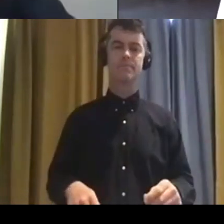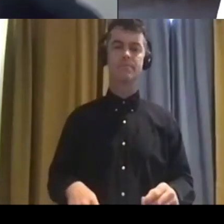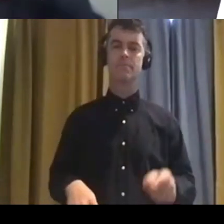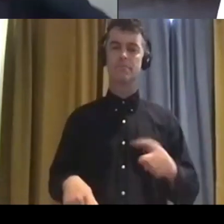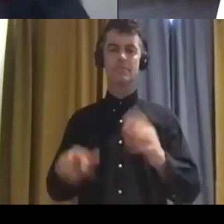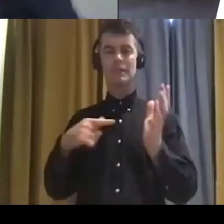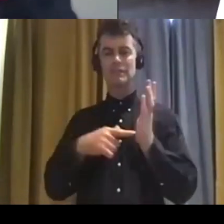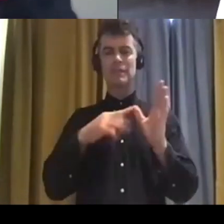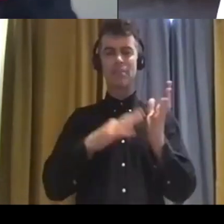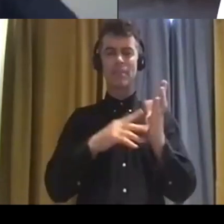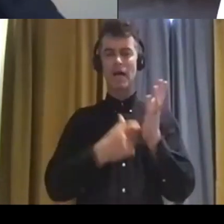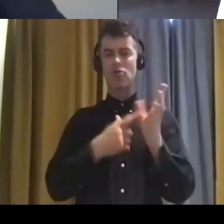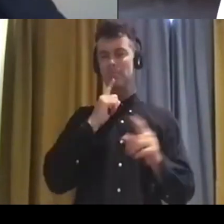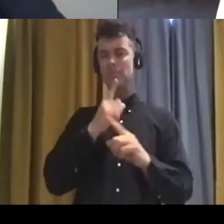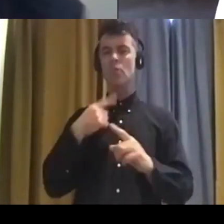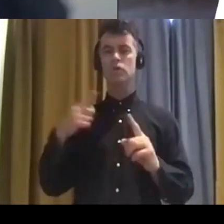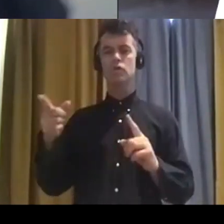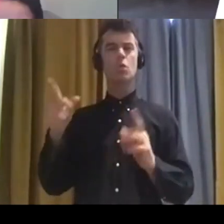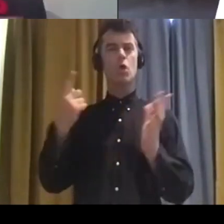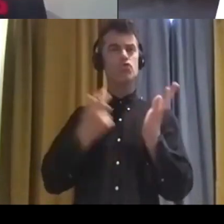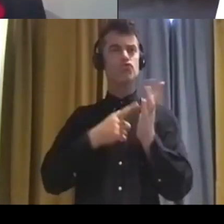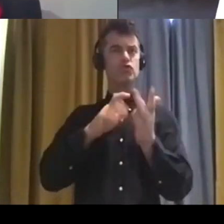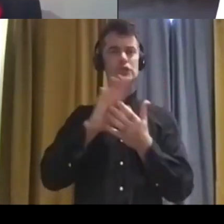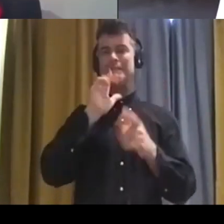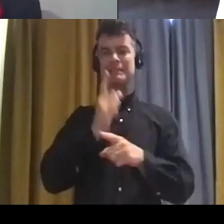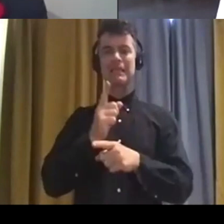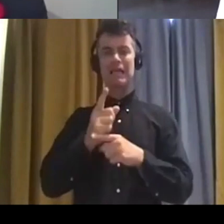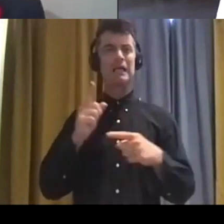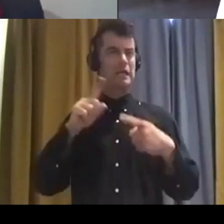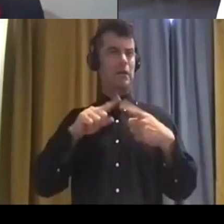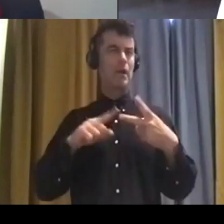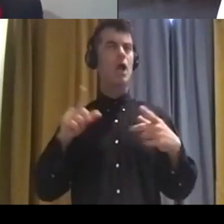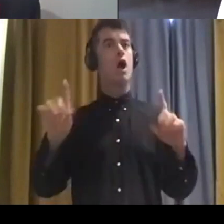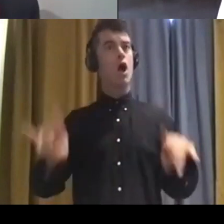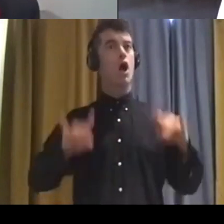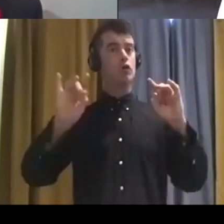saying on a couple of points. I think in Australia what we saw was a lot of people jumping without